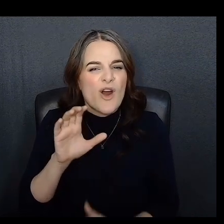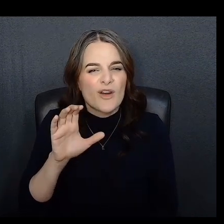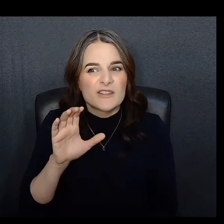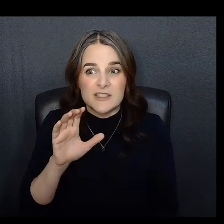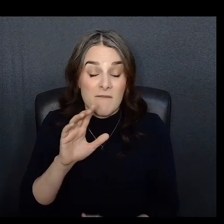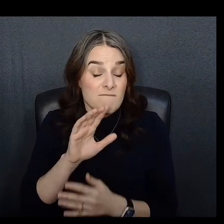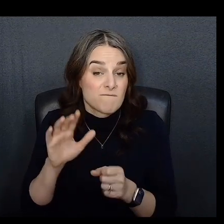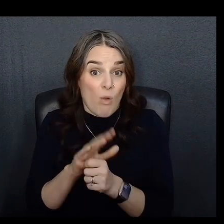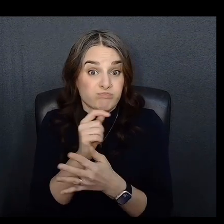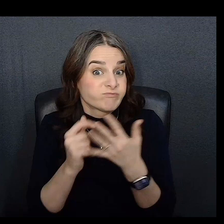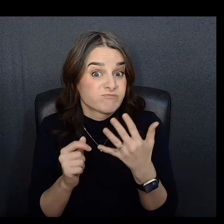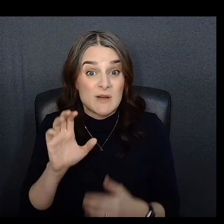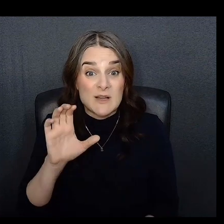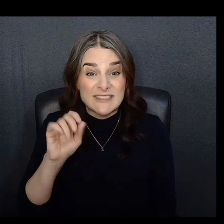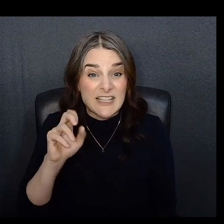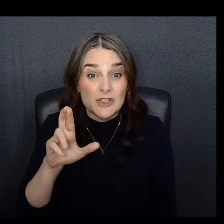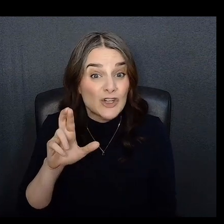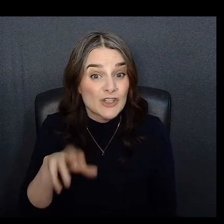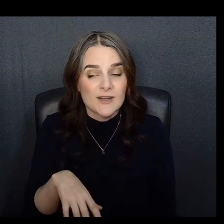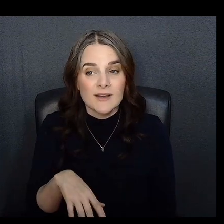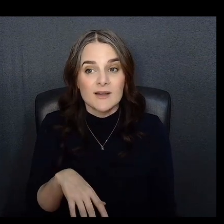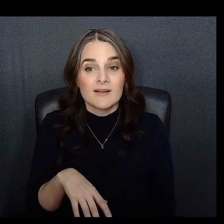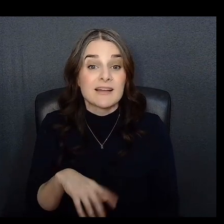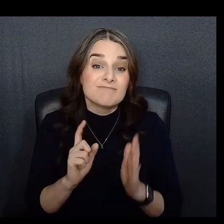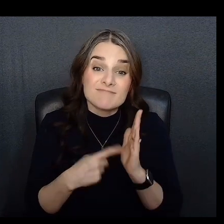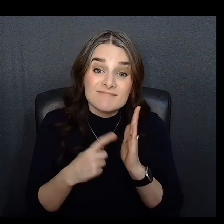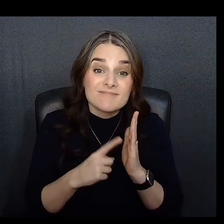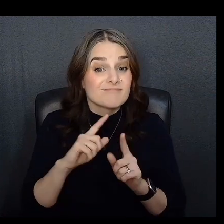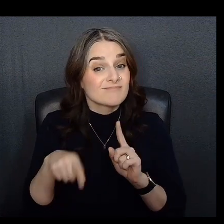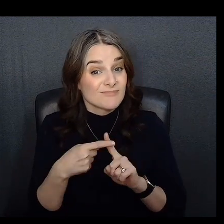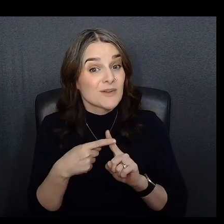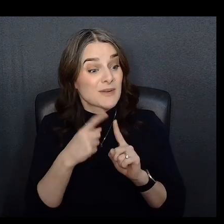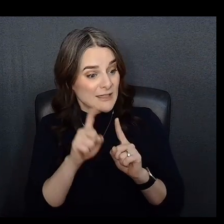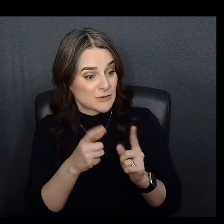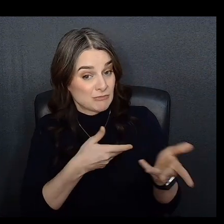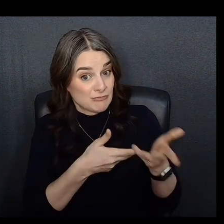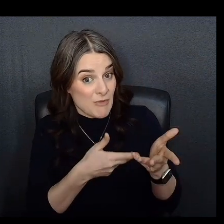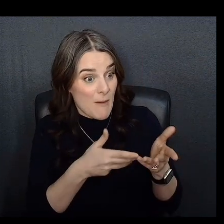And so then when we do need a person to be able to talk about these things or access